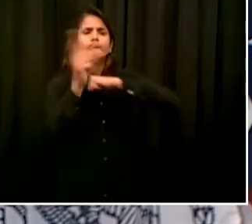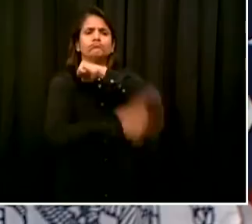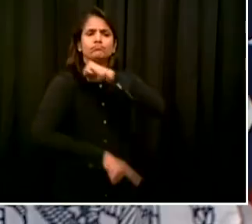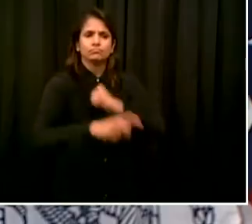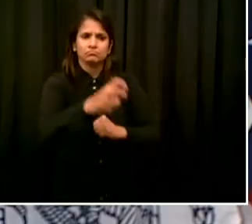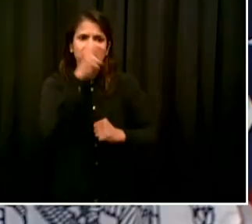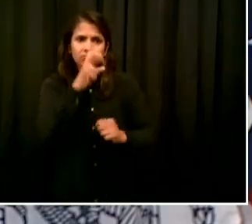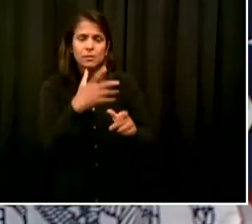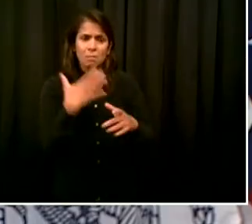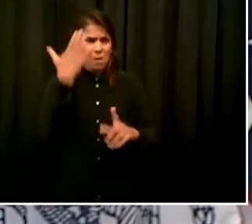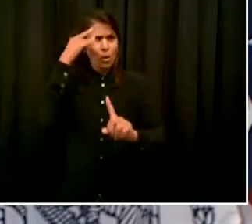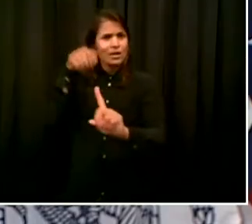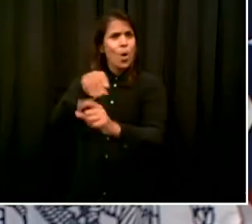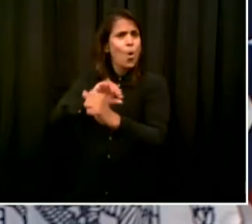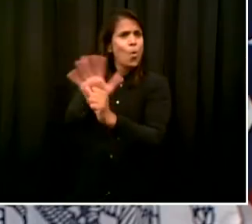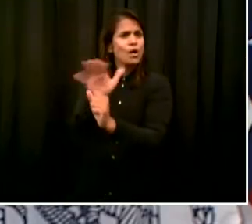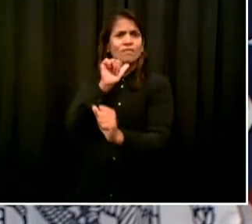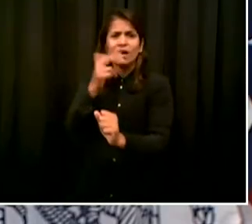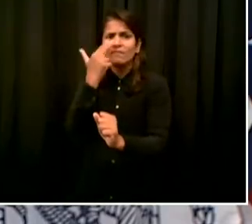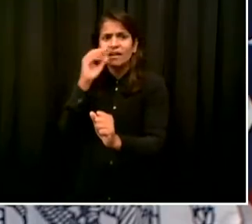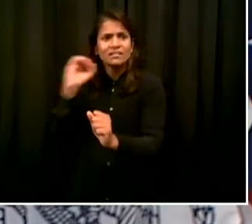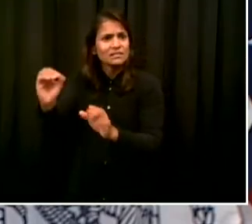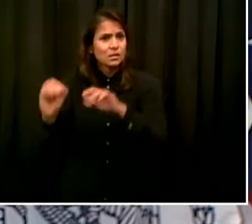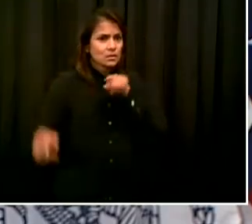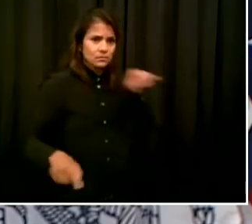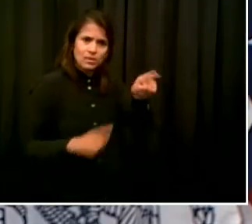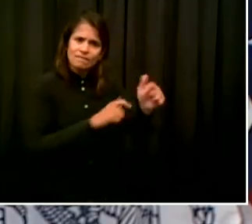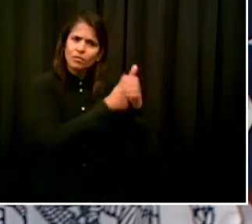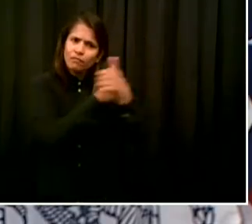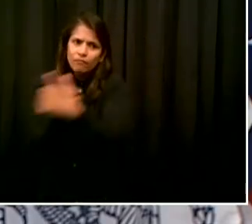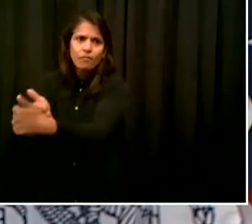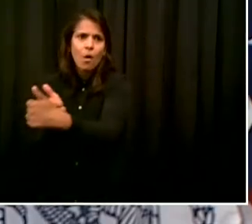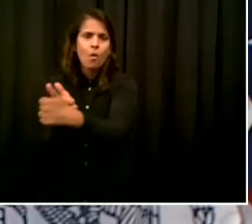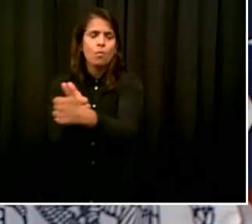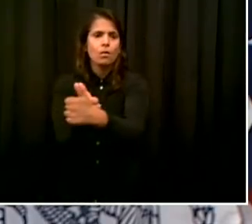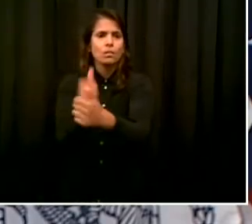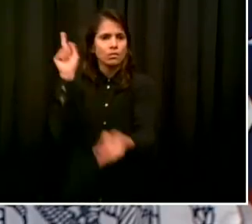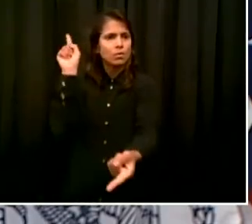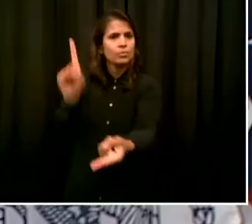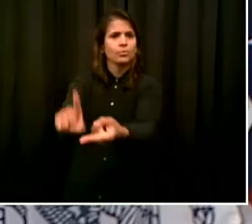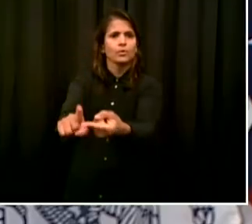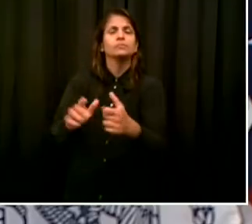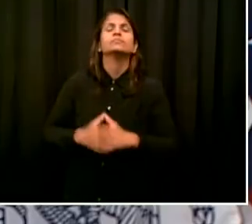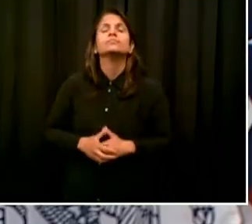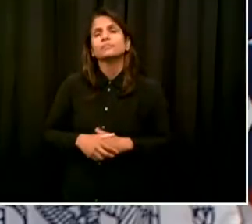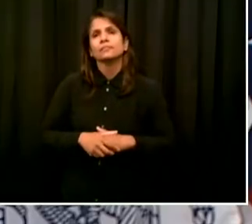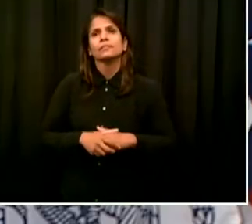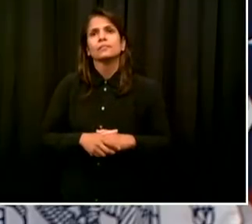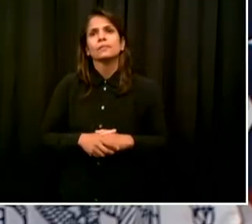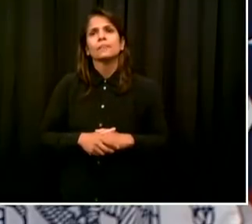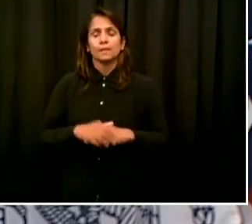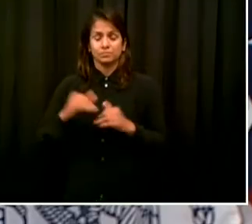COMMITS A CRIME OR DOES VIOLENCE IN THE THIS CITY. NEXT UP TODD BASIL FROM A.M.